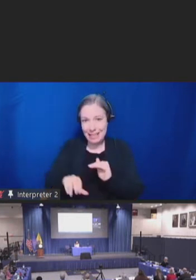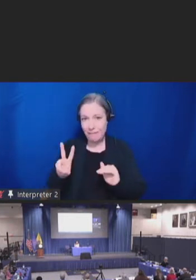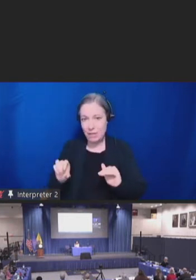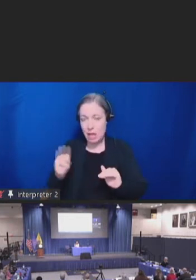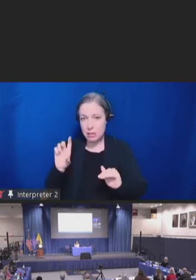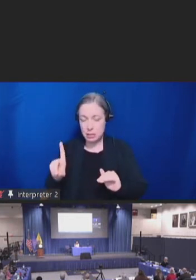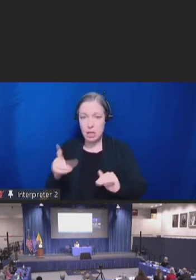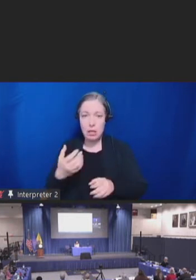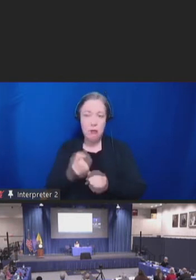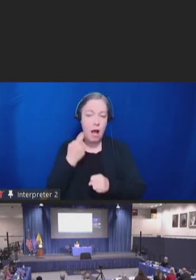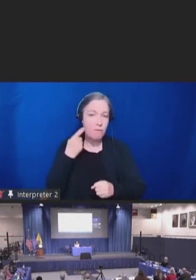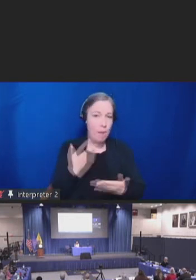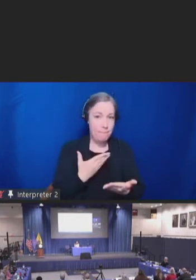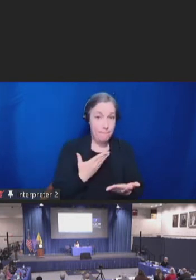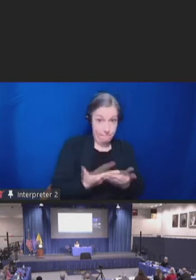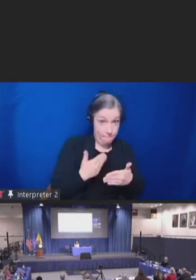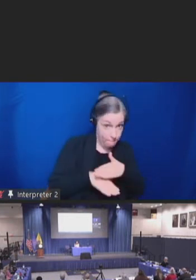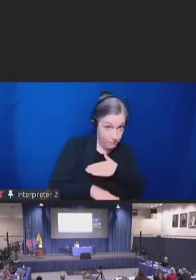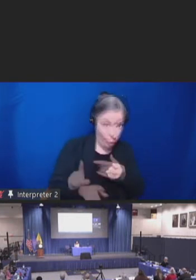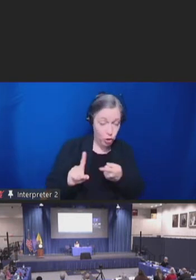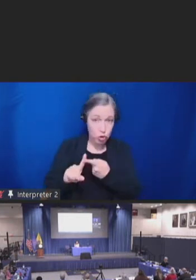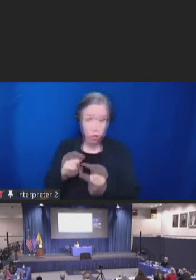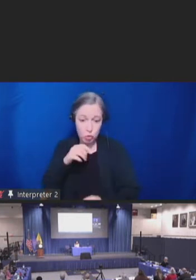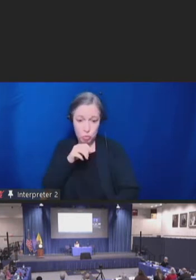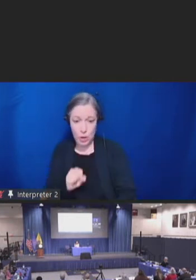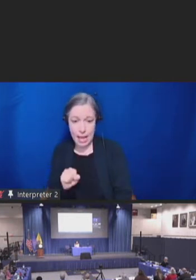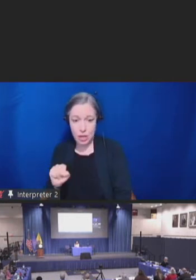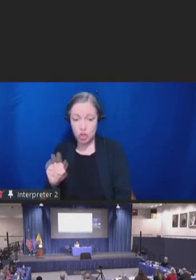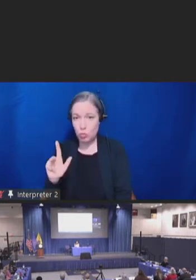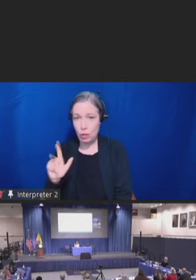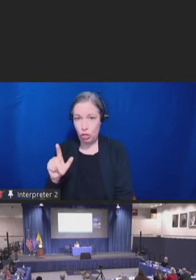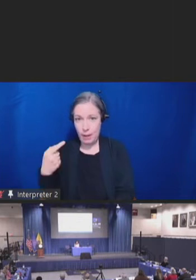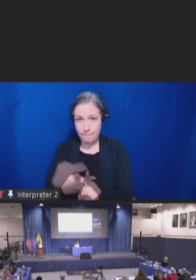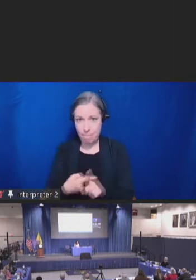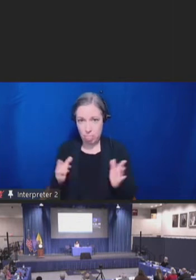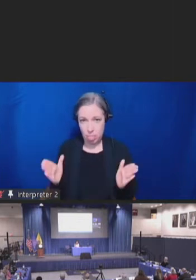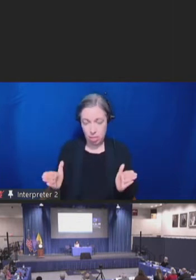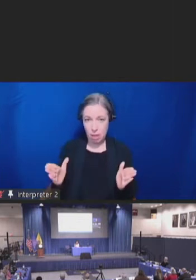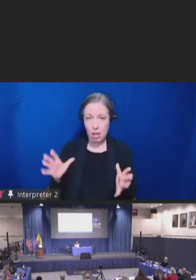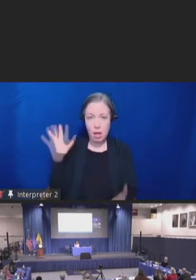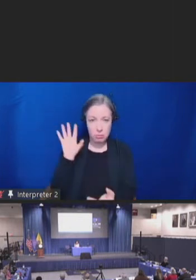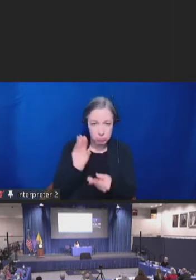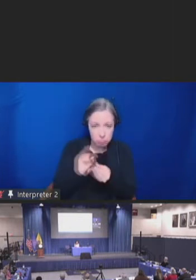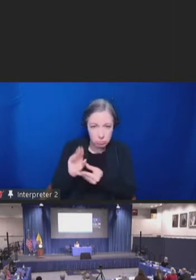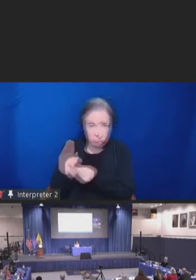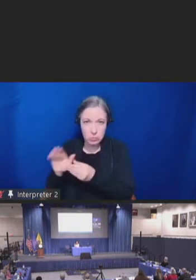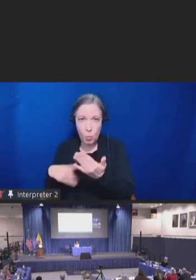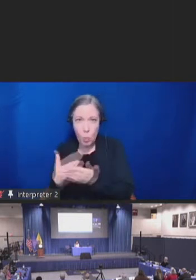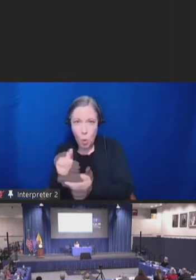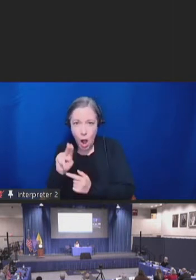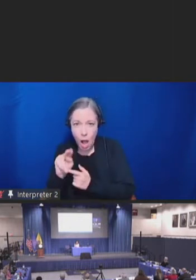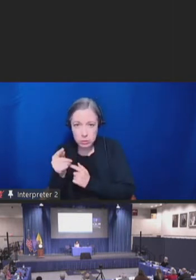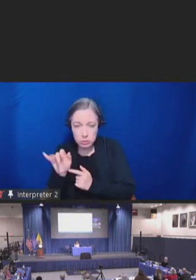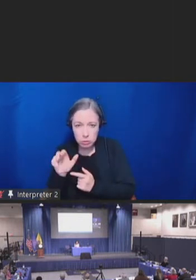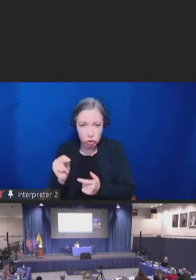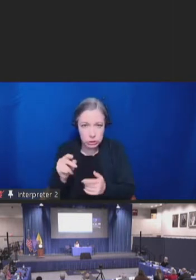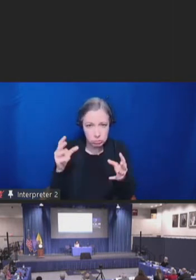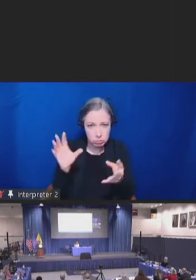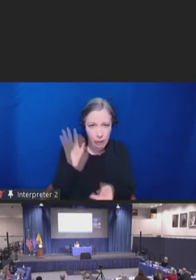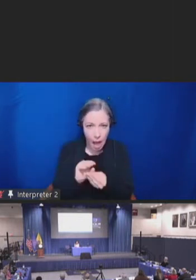And then the outcome was non-vaccine-targeted infections, so all infections other than those that are specifically targeted by vaccines.